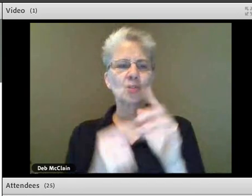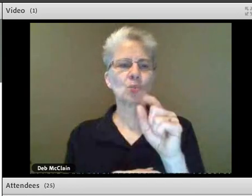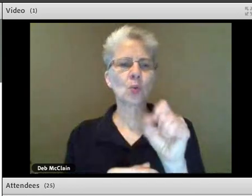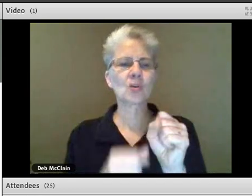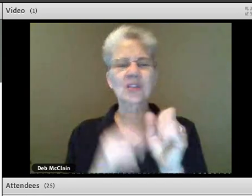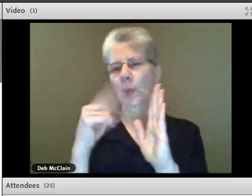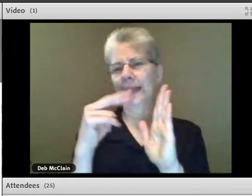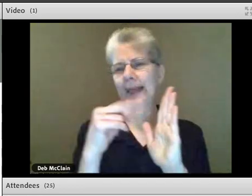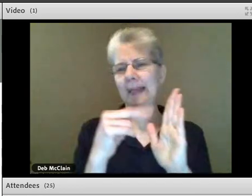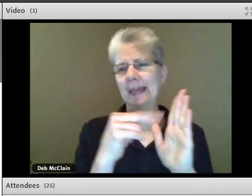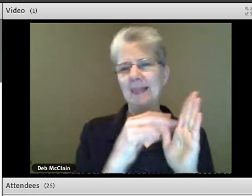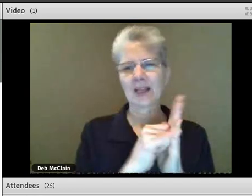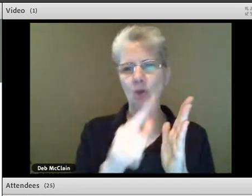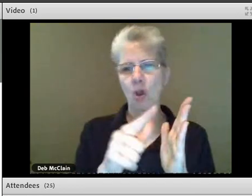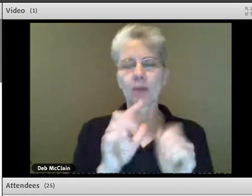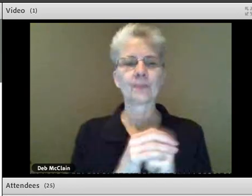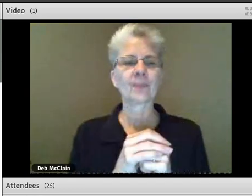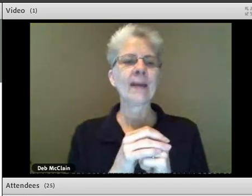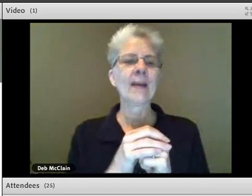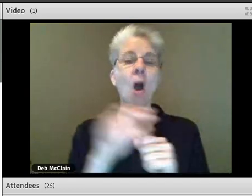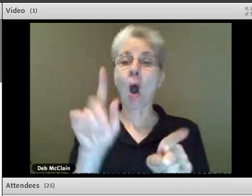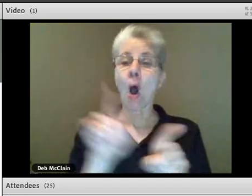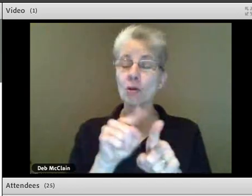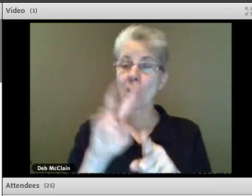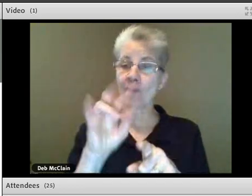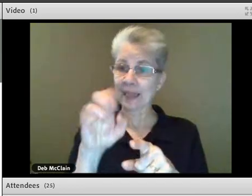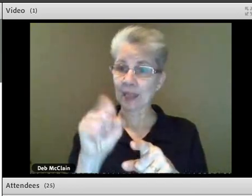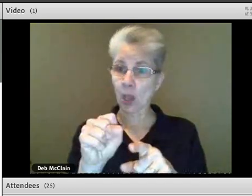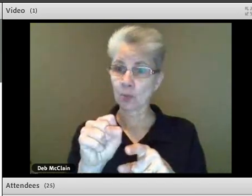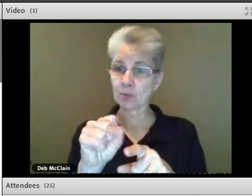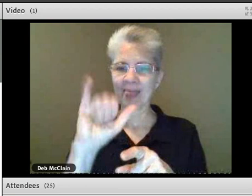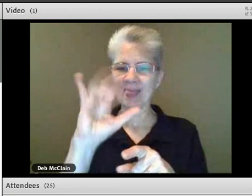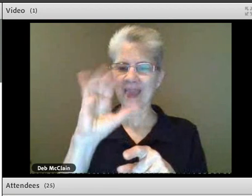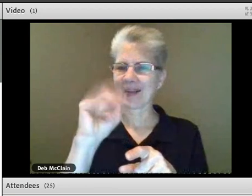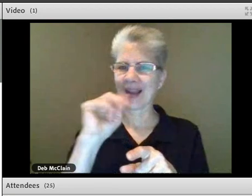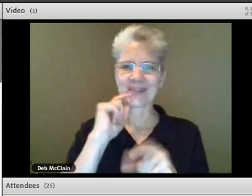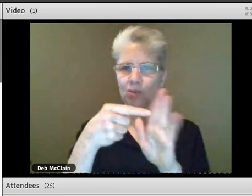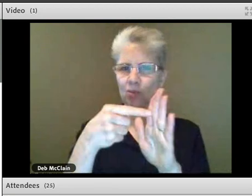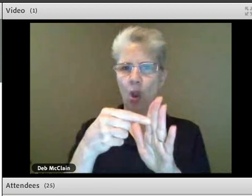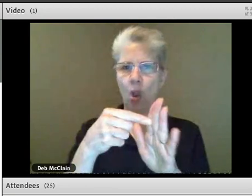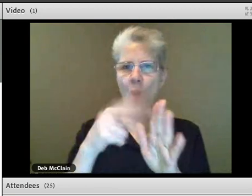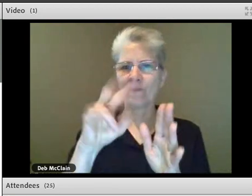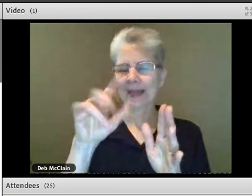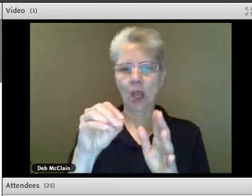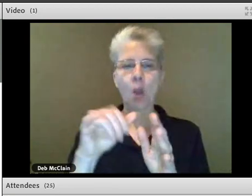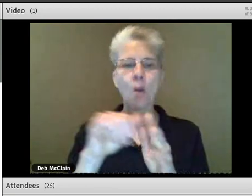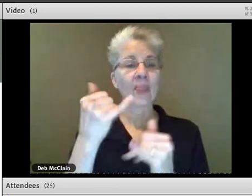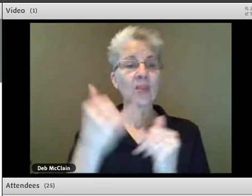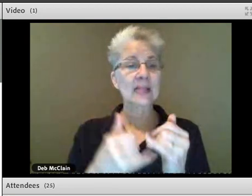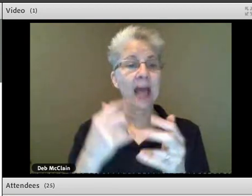and there's also videos embedded, but the icon doesn't show, and then the last module is Sites We Support, so sites we work on,